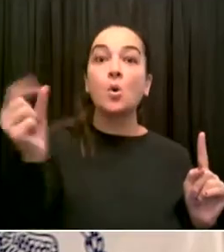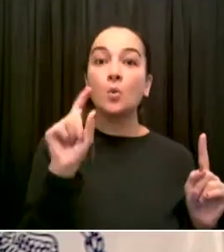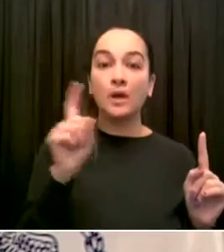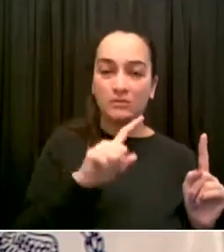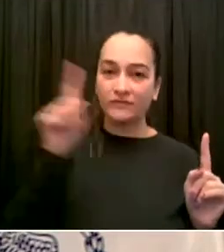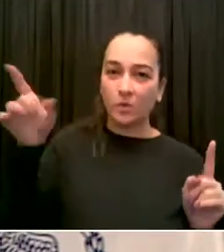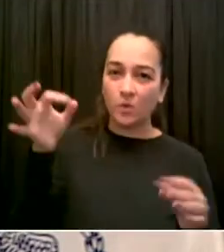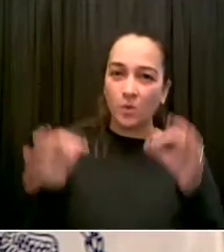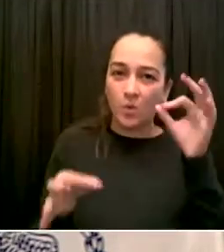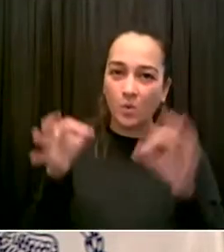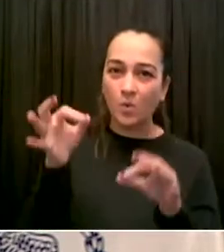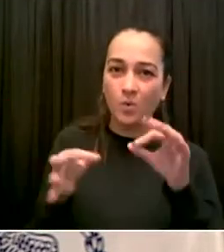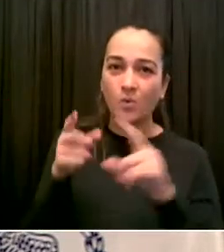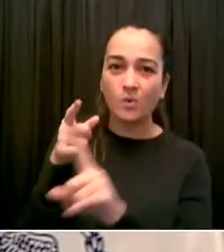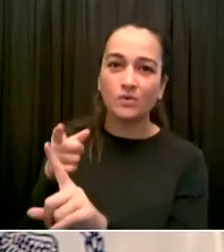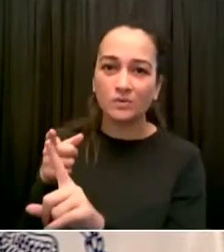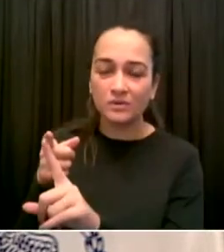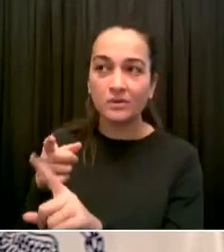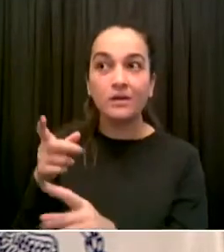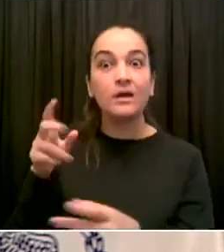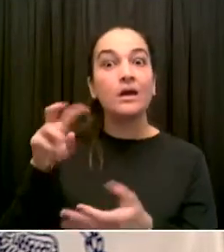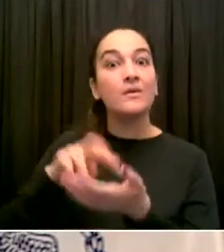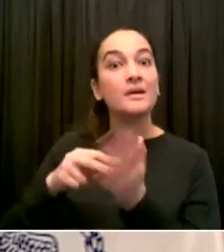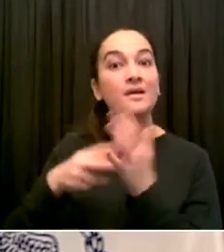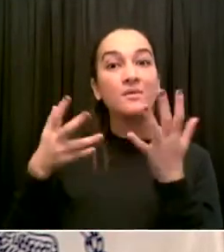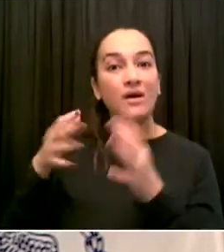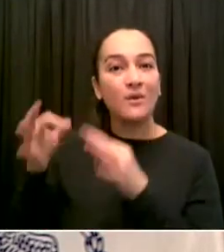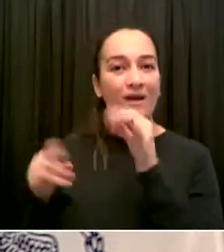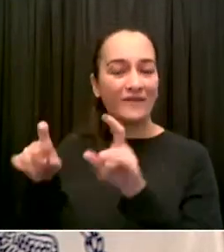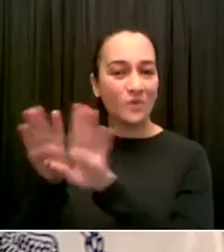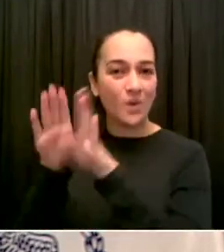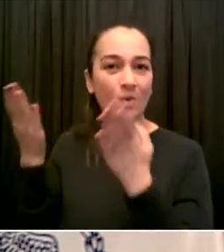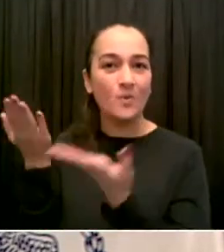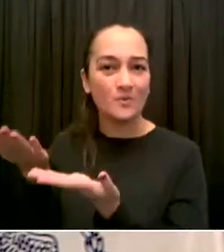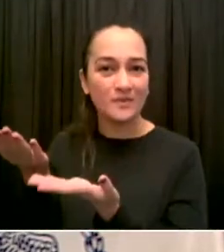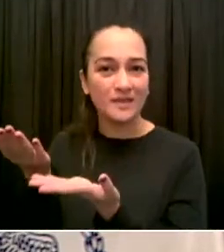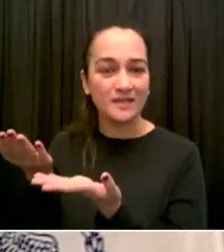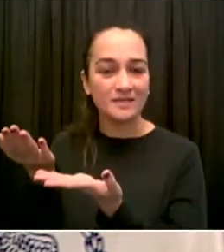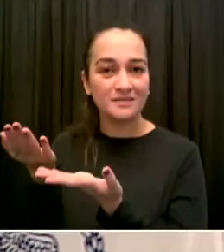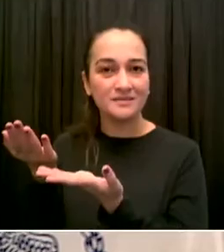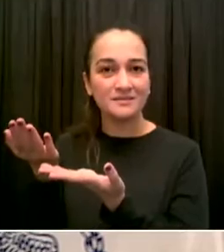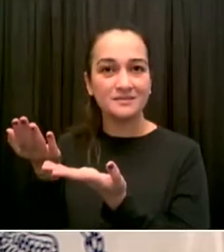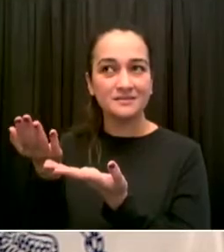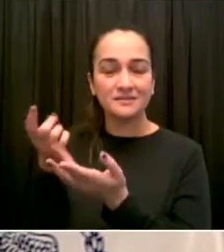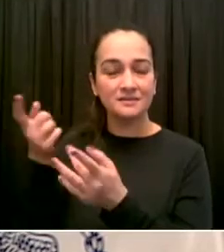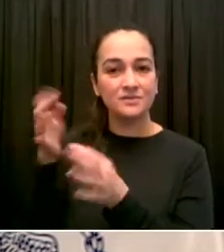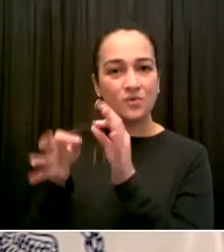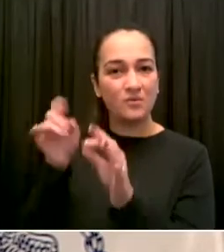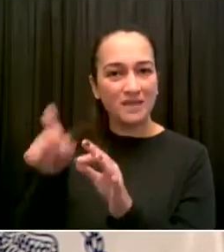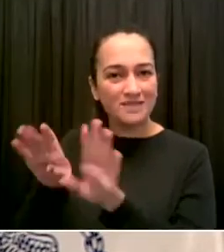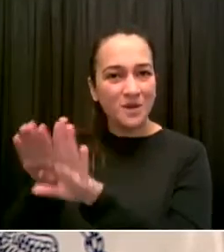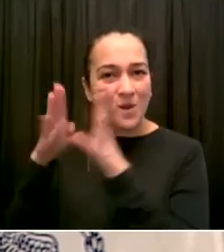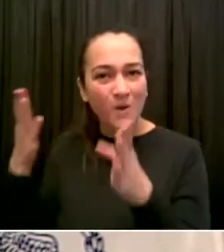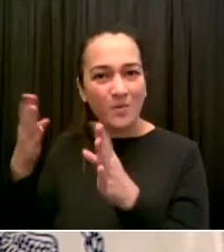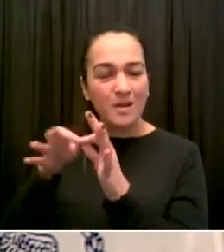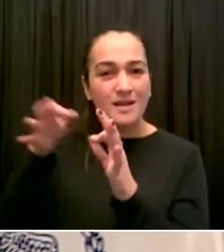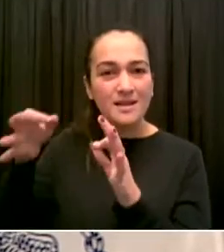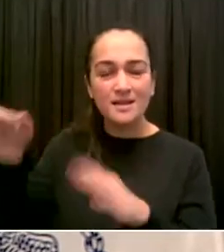WE HAVE 1500 PEOPLE HELD FOR OVER A YEAR. WE NEED HELP ON THE STATE